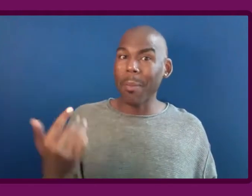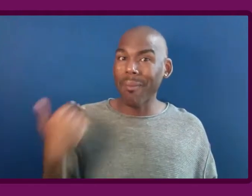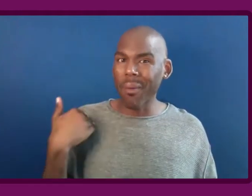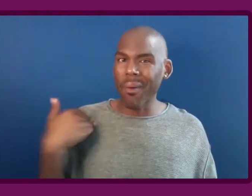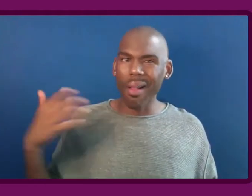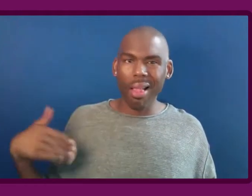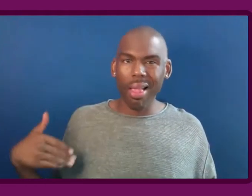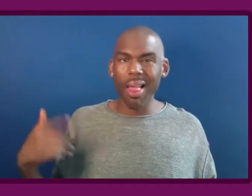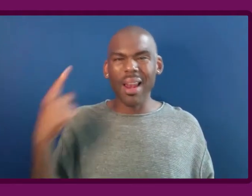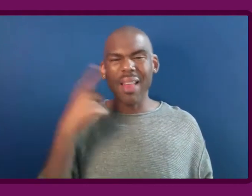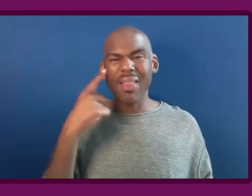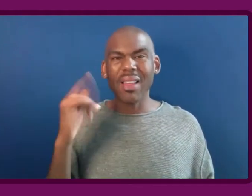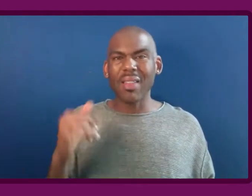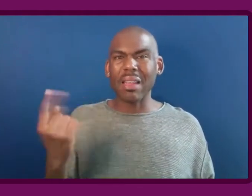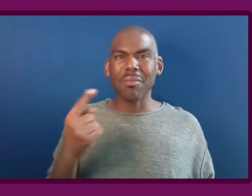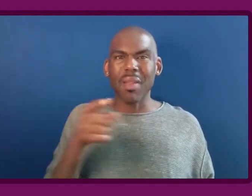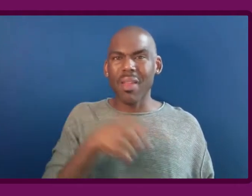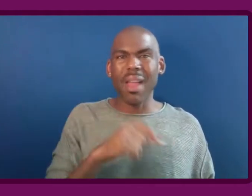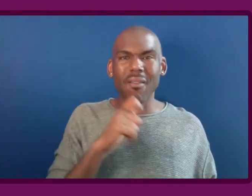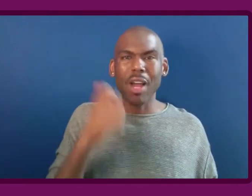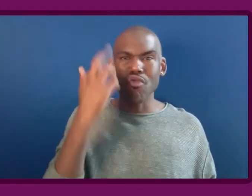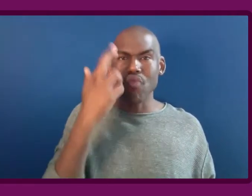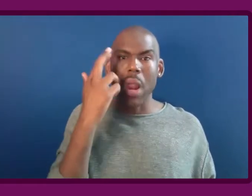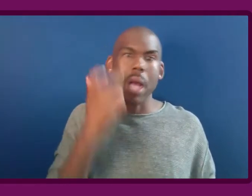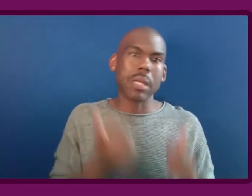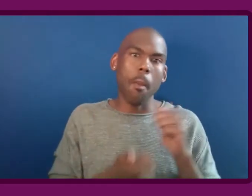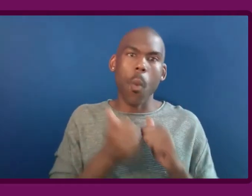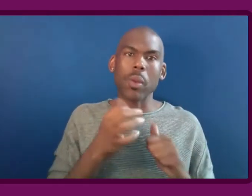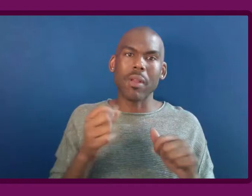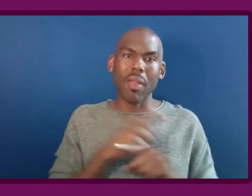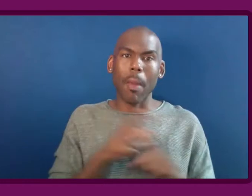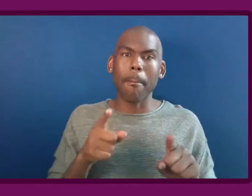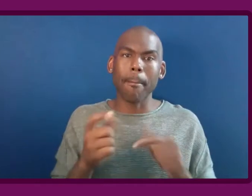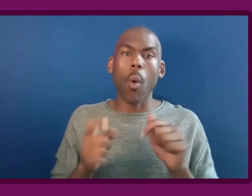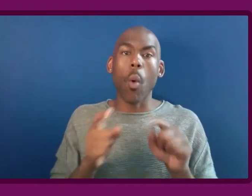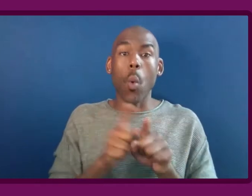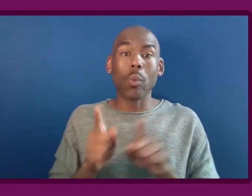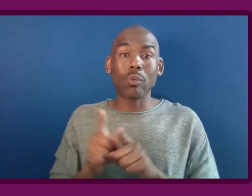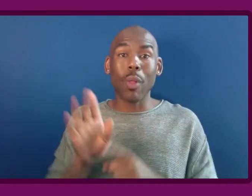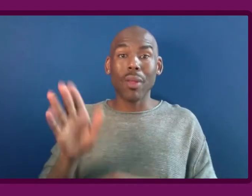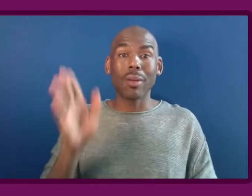we haven't told before. It's something that they haven't realized, most of them. Also,